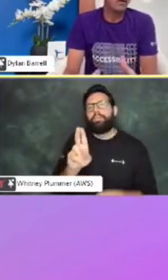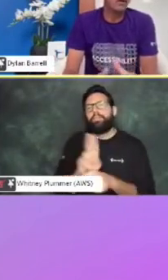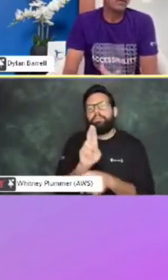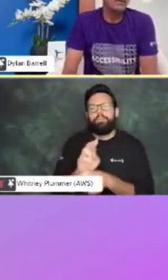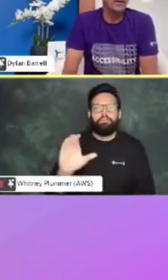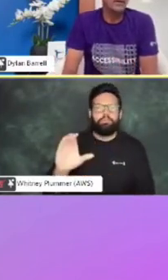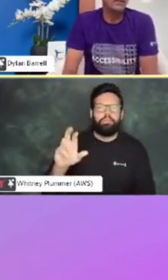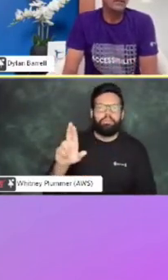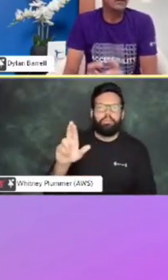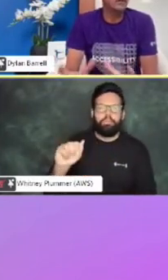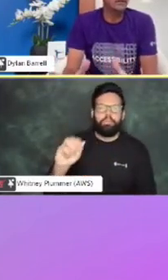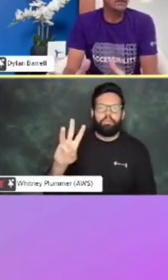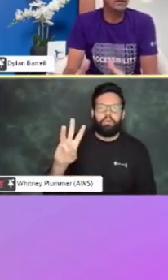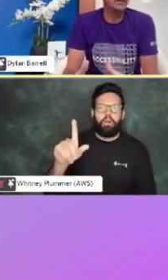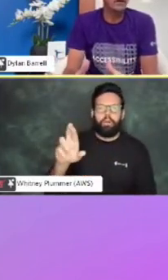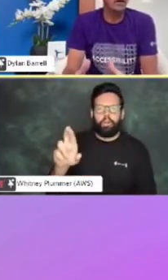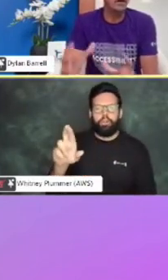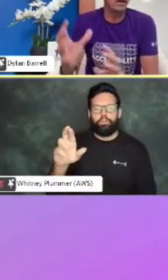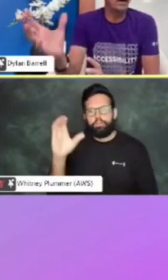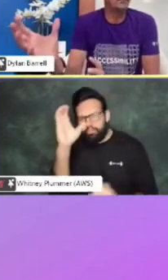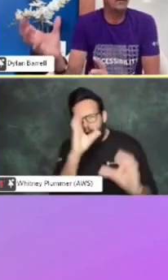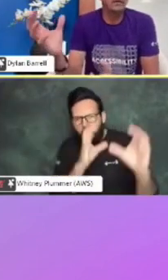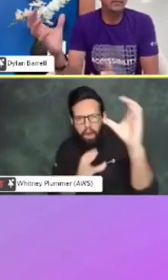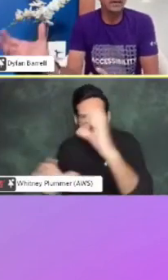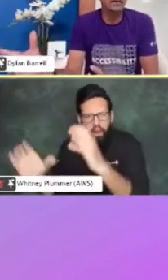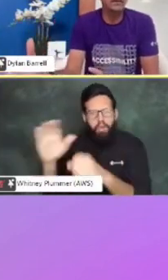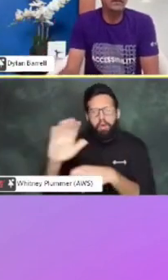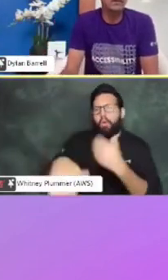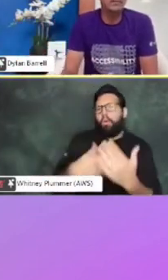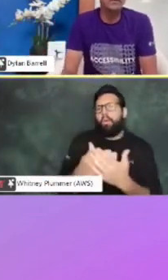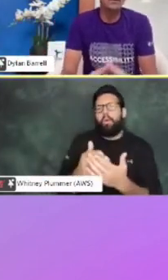whole websites, whether those websites are live on your production systems